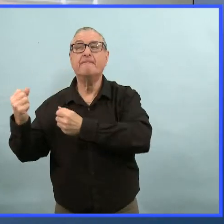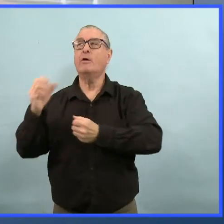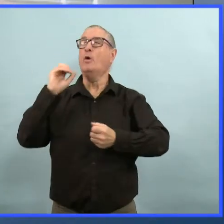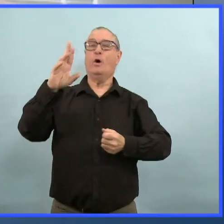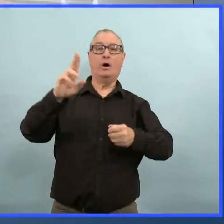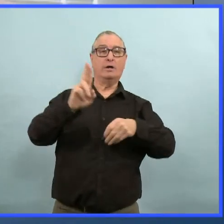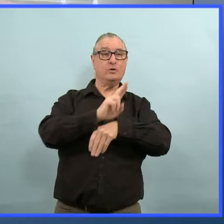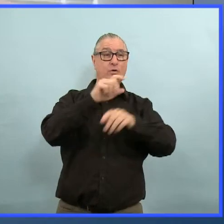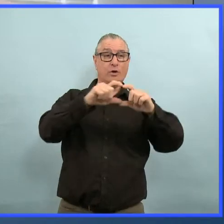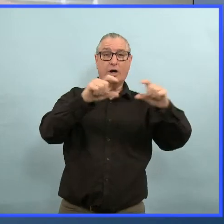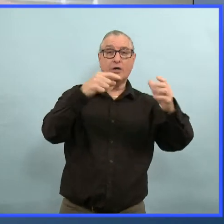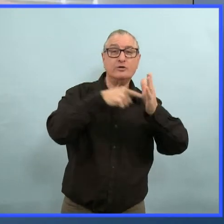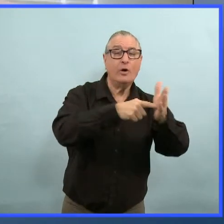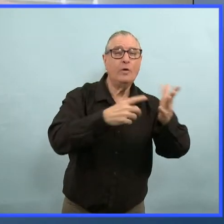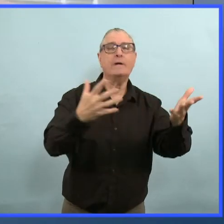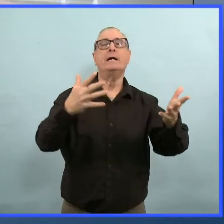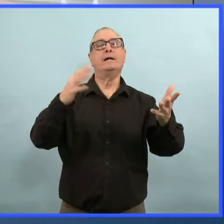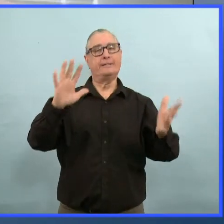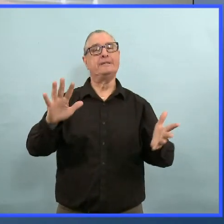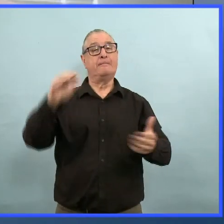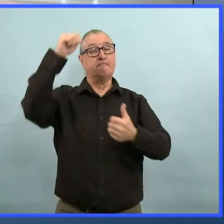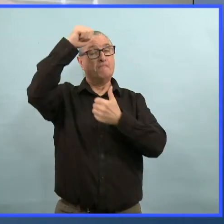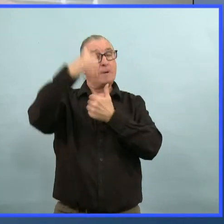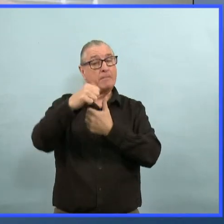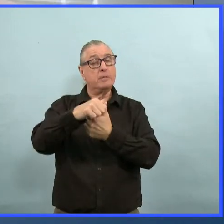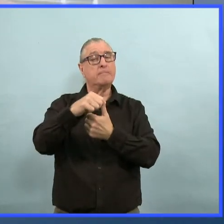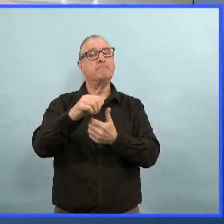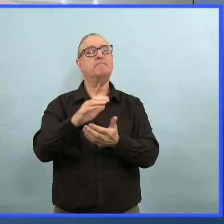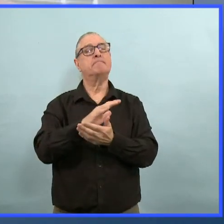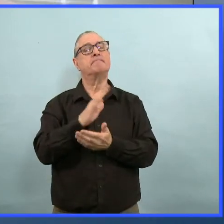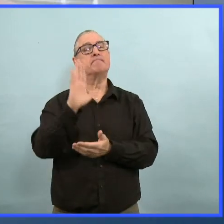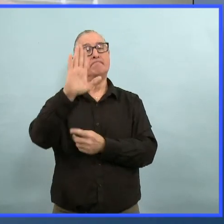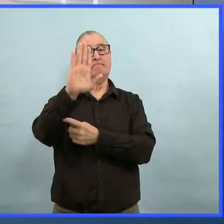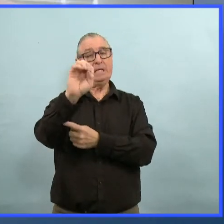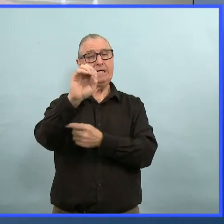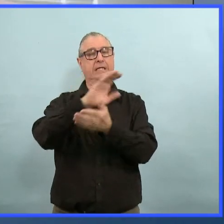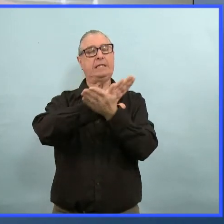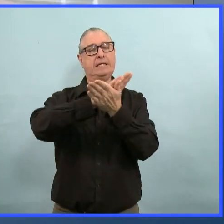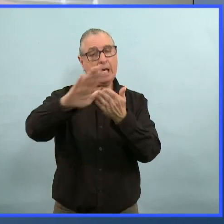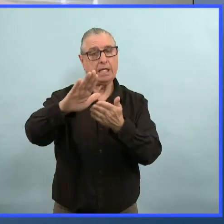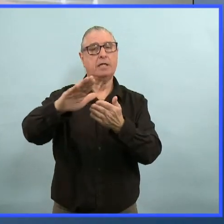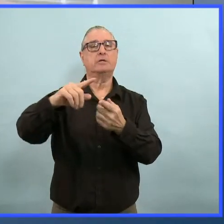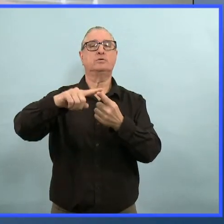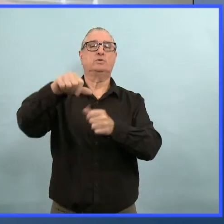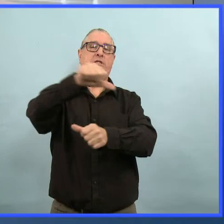be kind to each other to be compassionate to others uh we know this is going to be a